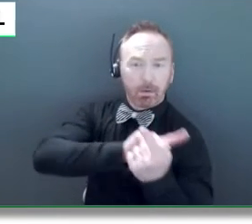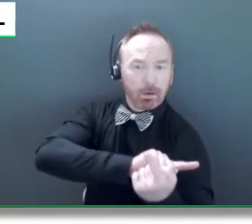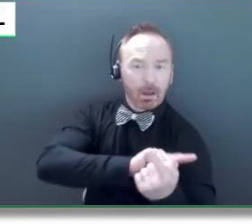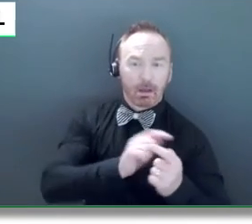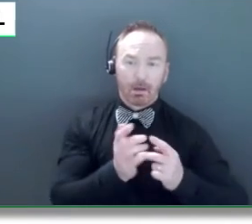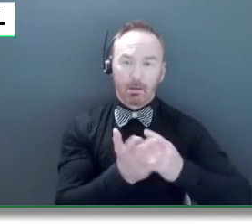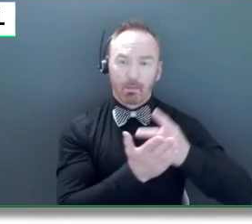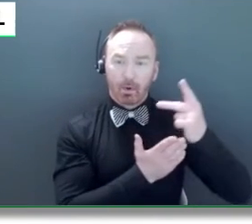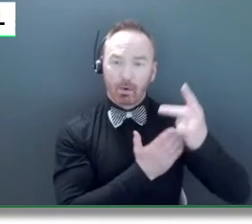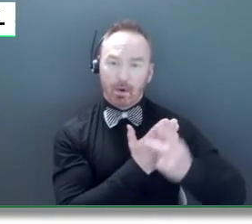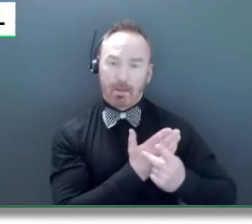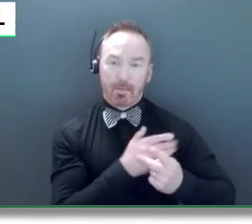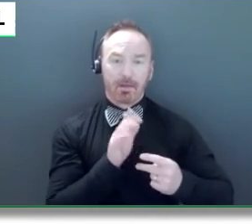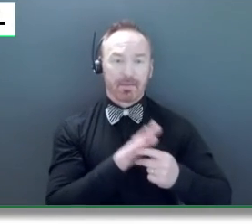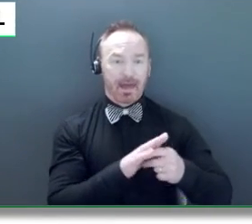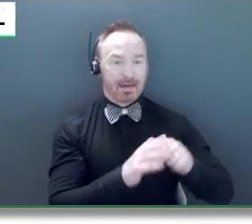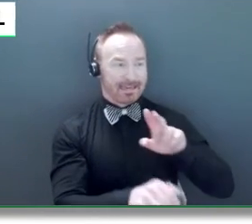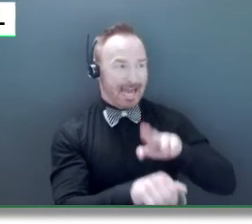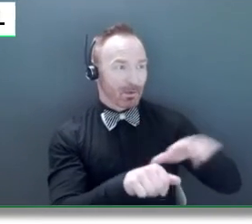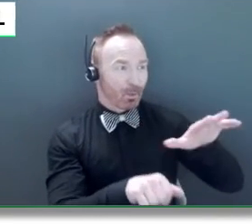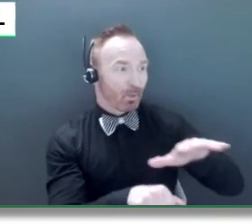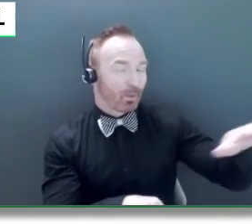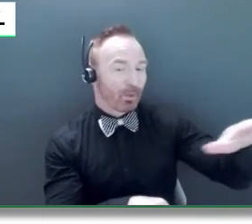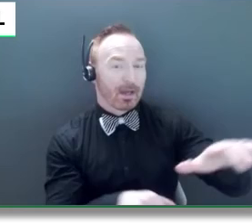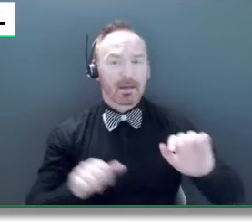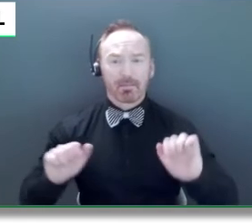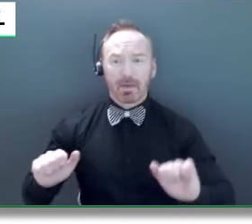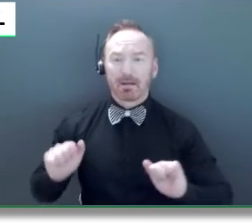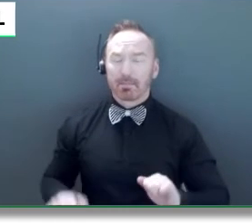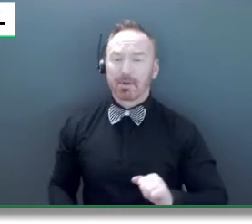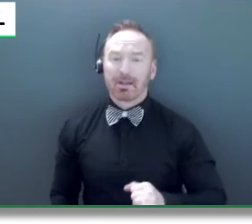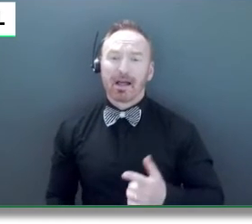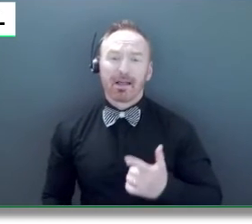maybe they can't go up to the top of the lighthouse but they may be able to